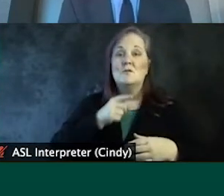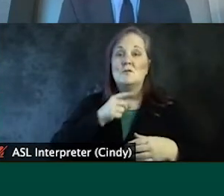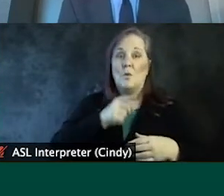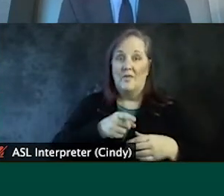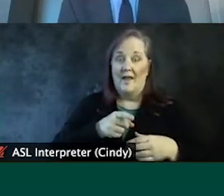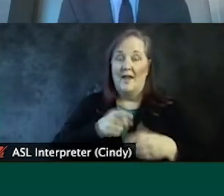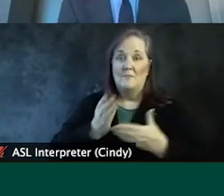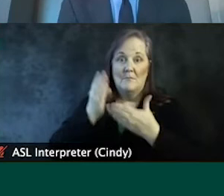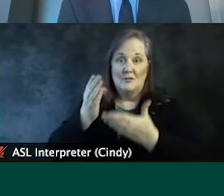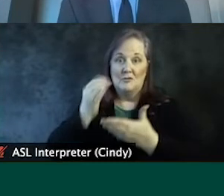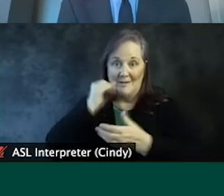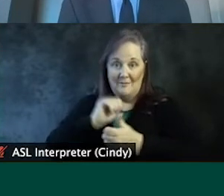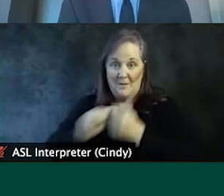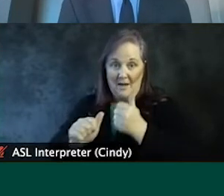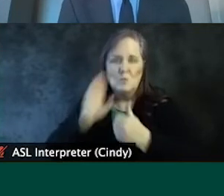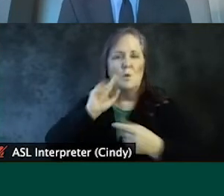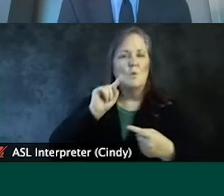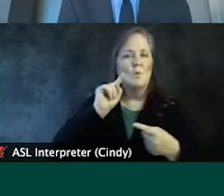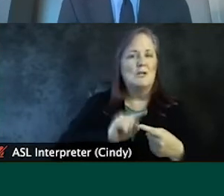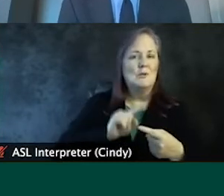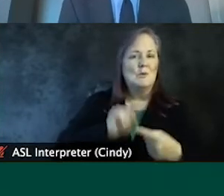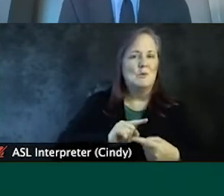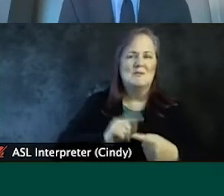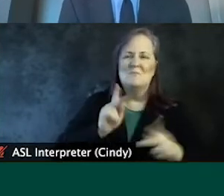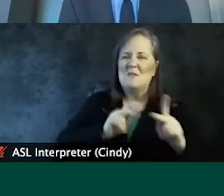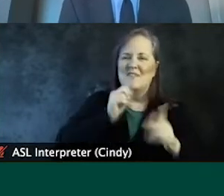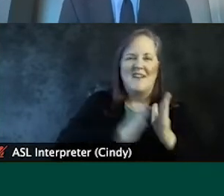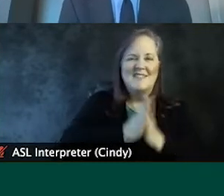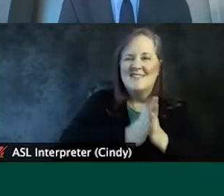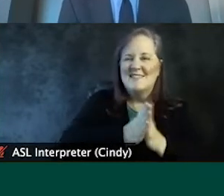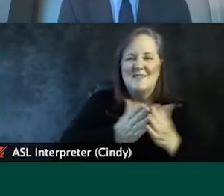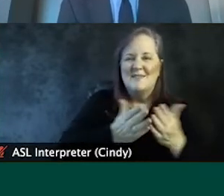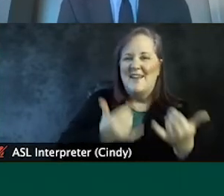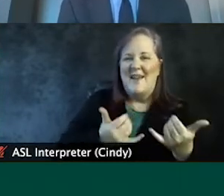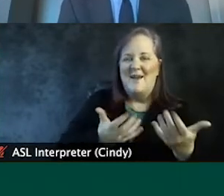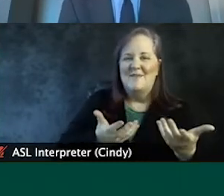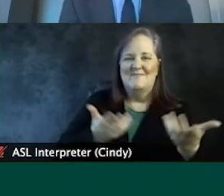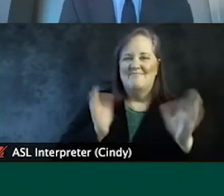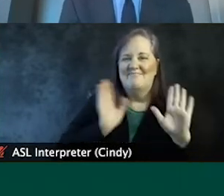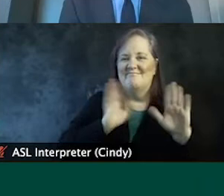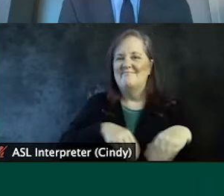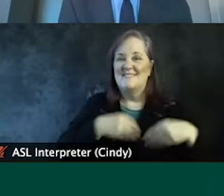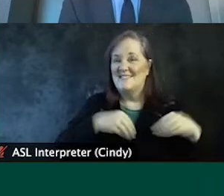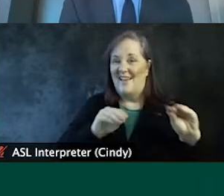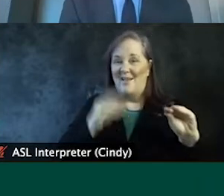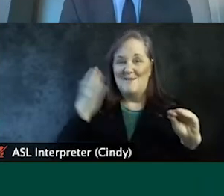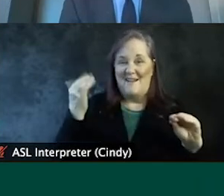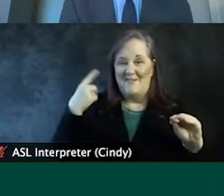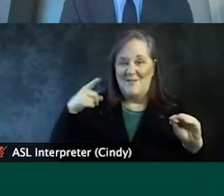Those sorts of details with a lot of measures are usually left up to statutes passed by the legislature after the fact